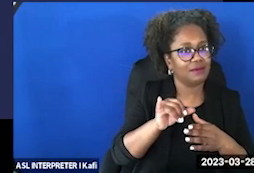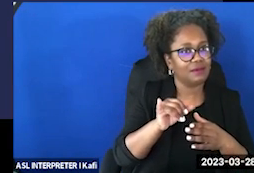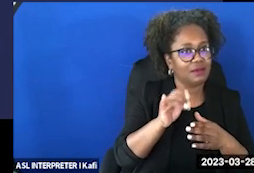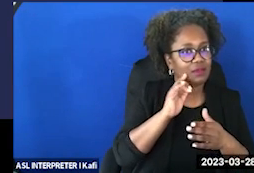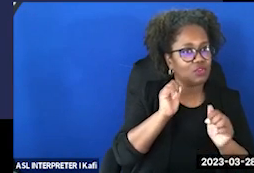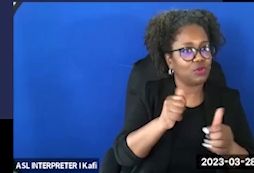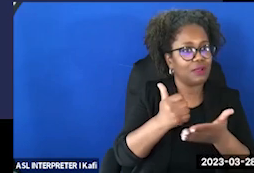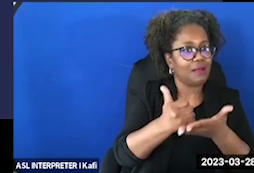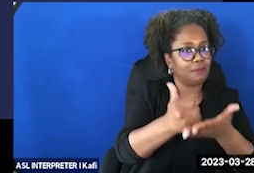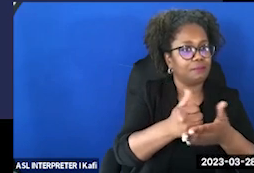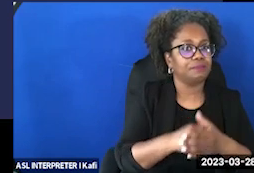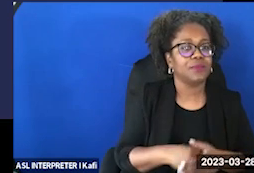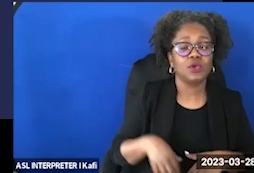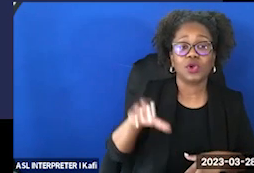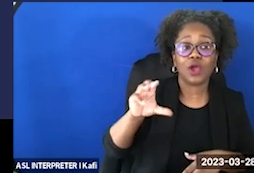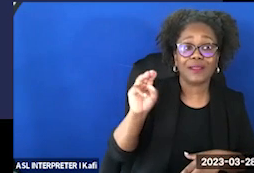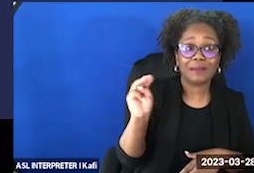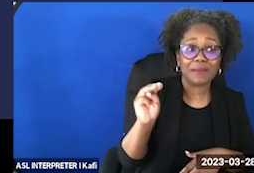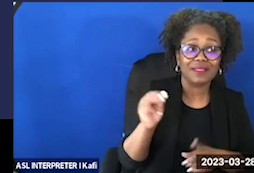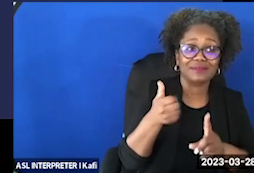Debbie Stine, Science & Technology Policy Academy: They put together a program.